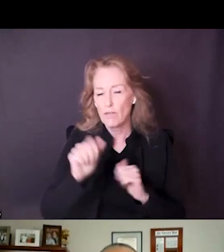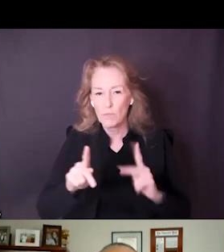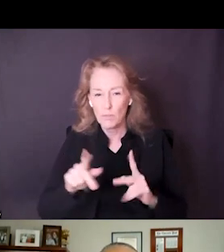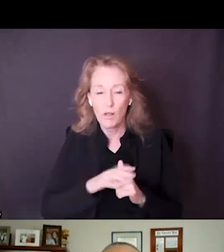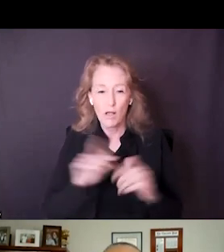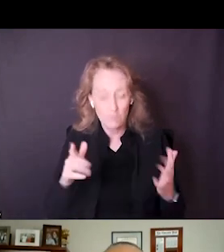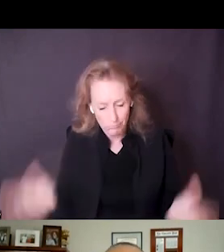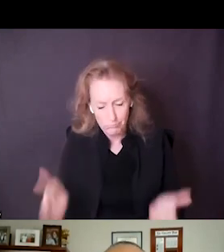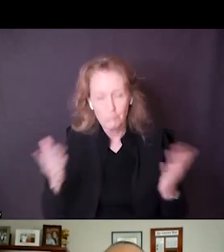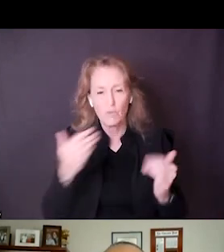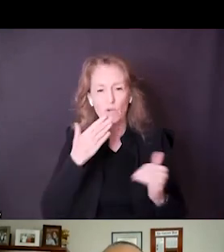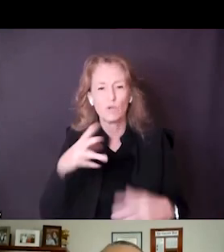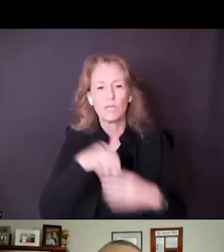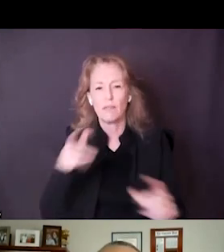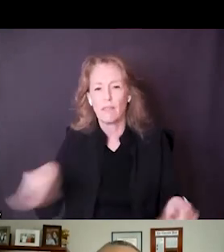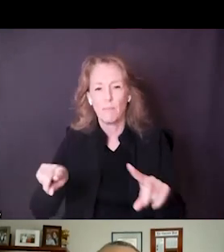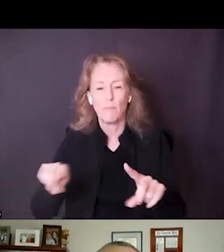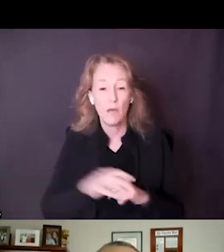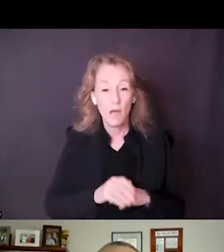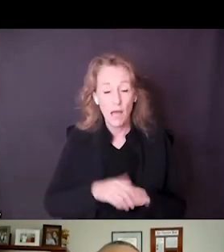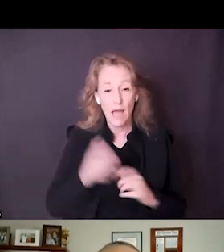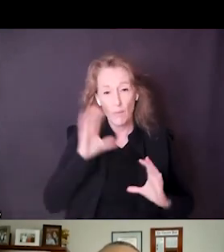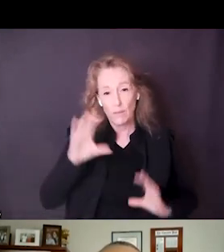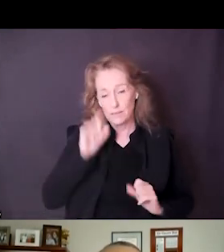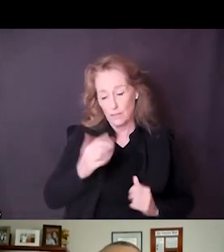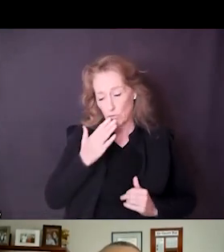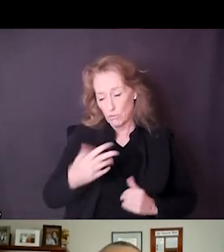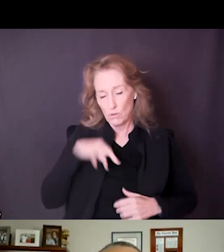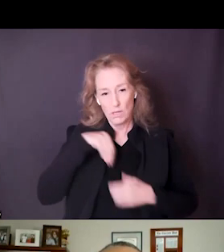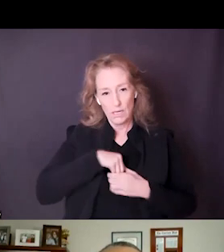I WILL ALSO SEEK THE GOOD IN MYSELF AND OFFER MYSELF GRACE.